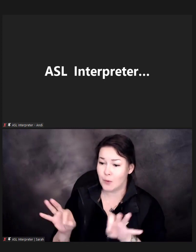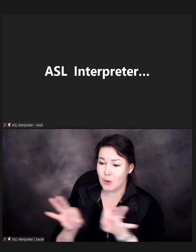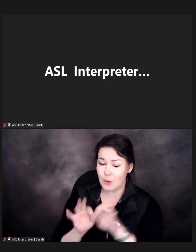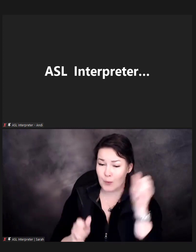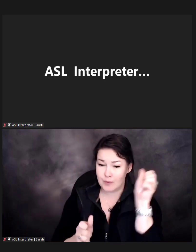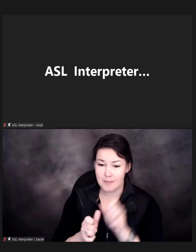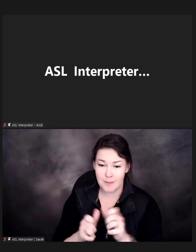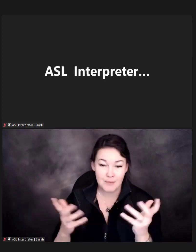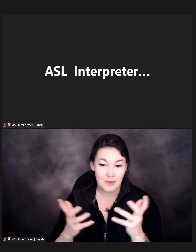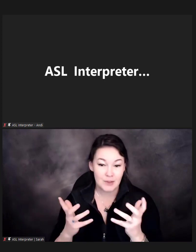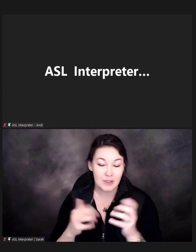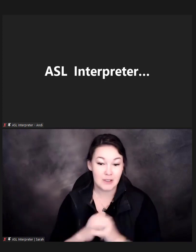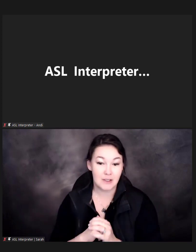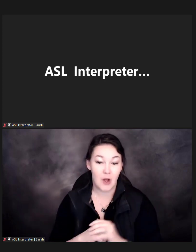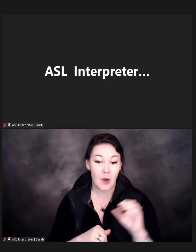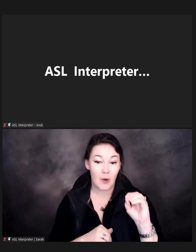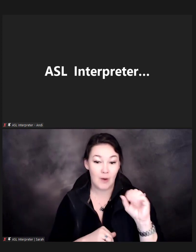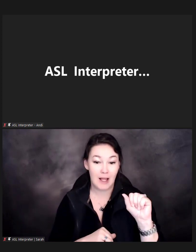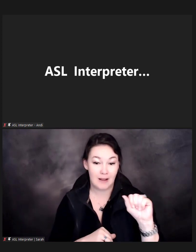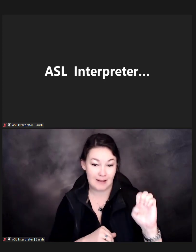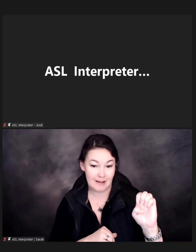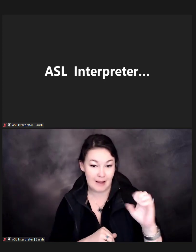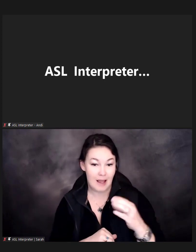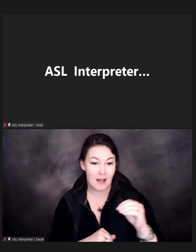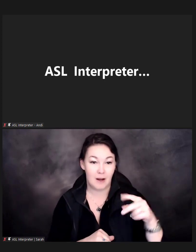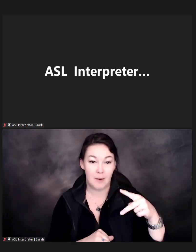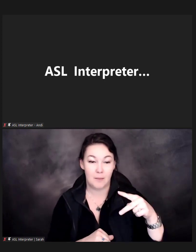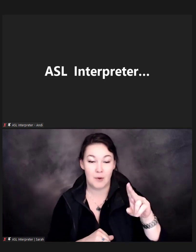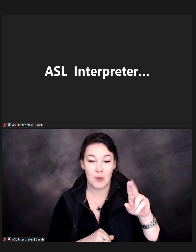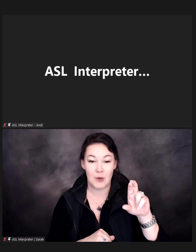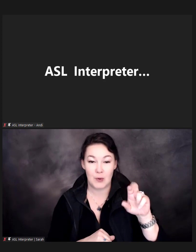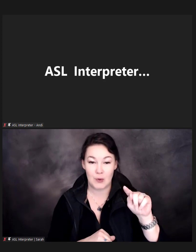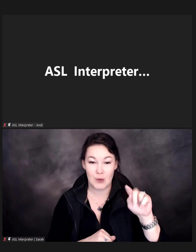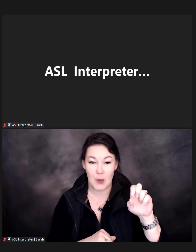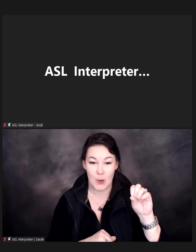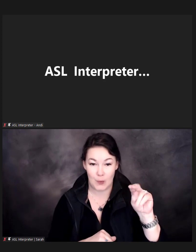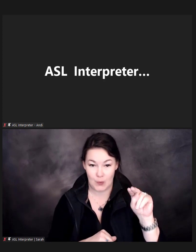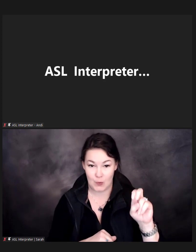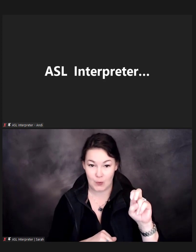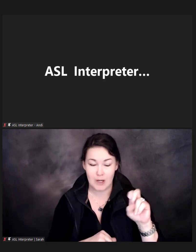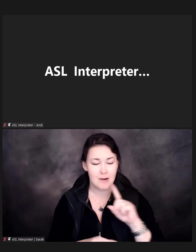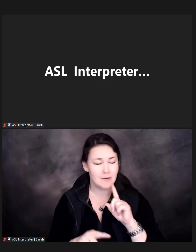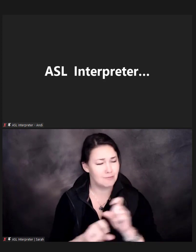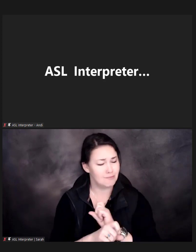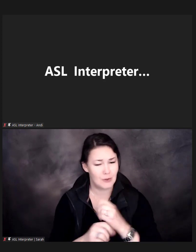is this, is that, well, OAE and pure tone screening highly reliable